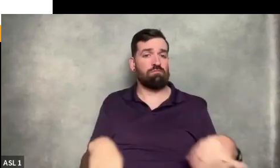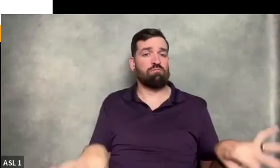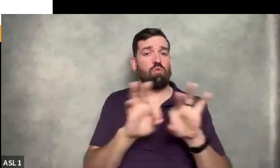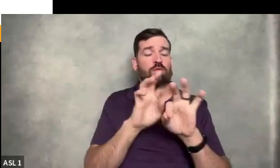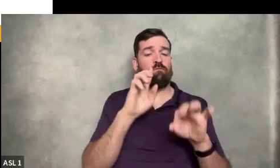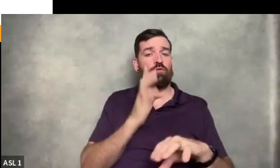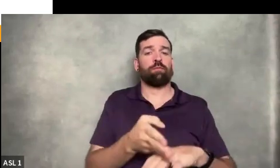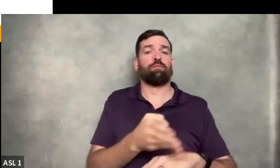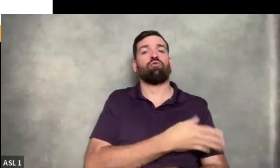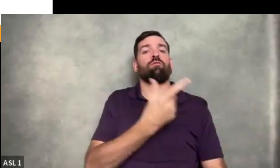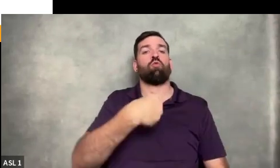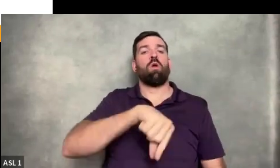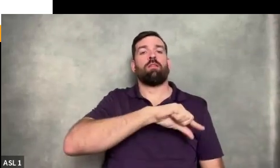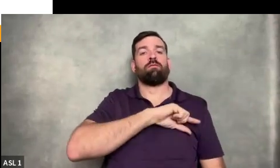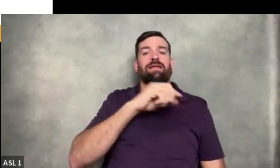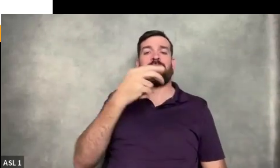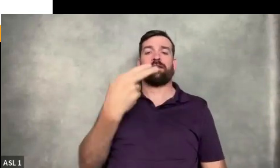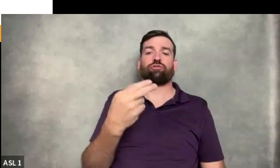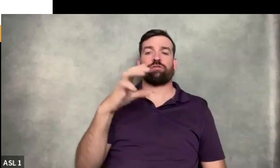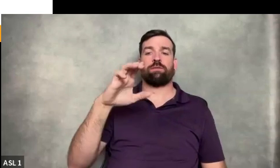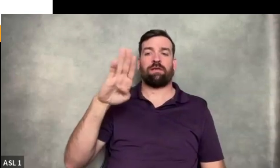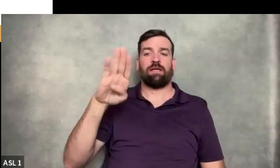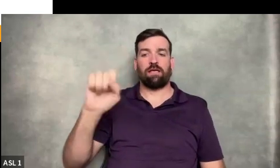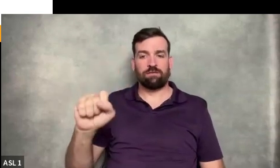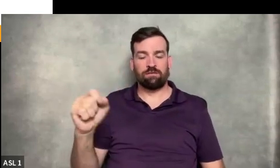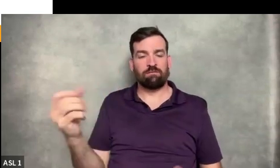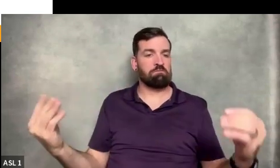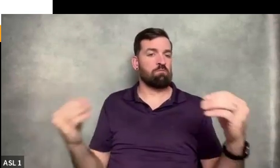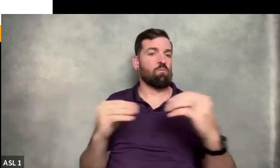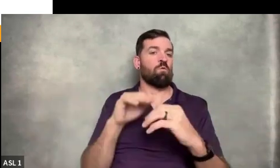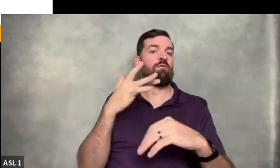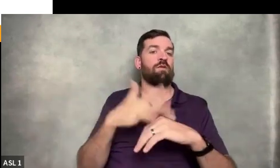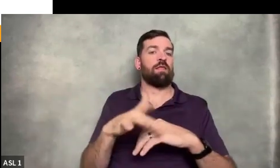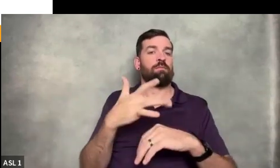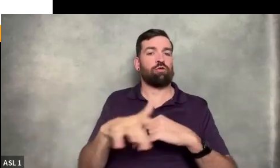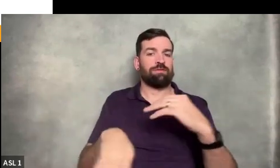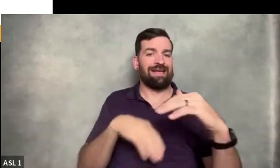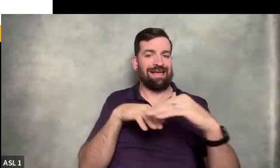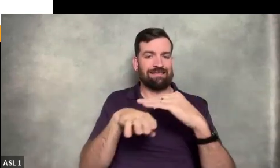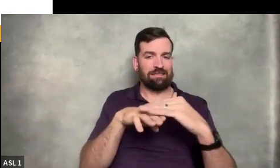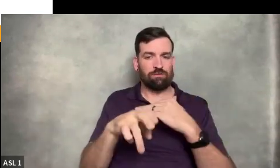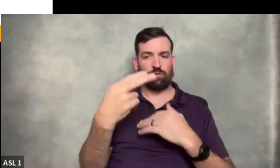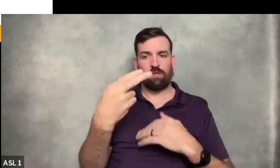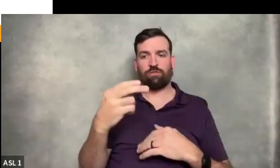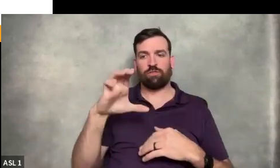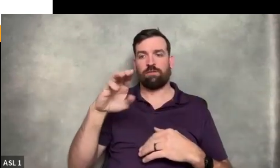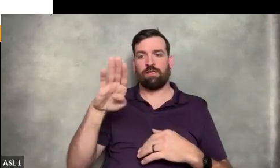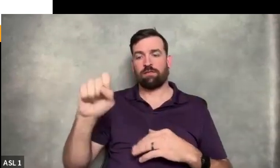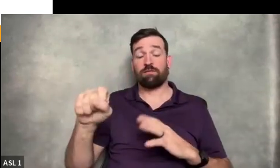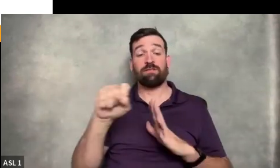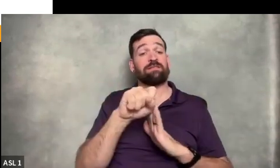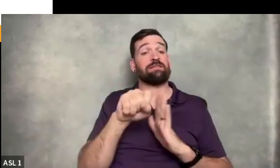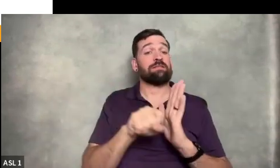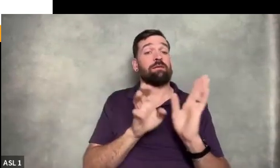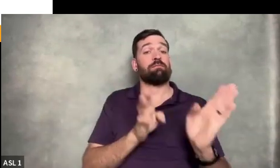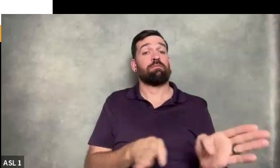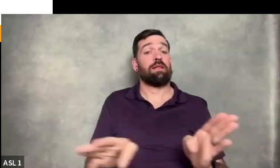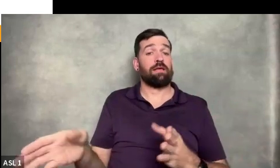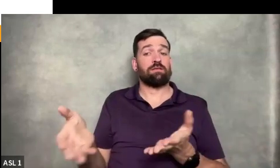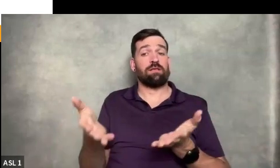the quality of HCBS and expand the availability of HCBS. In their state plans, states are asked